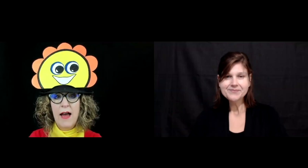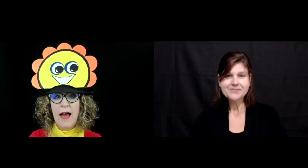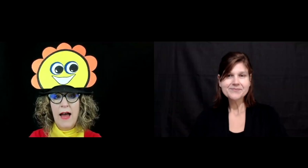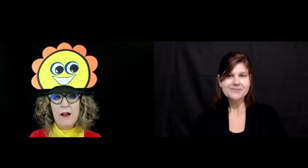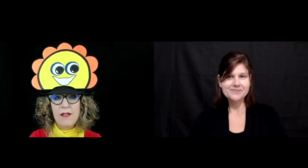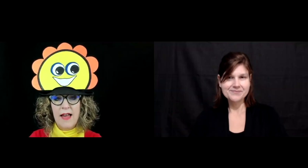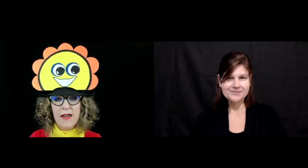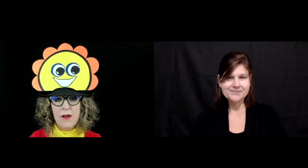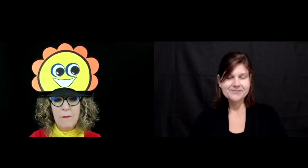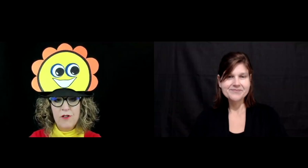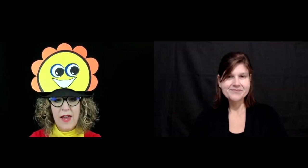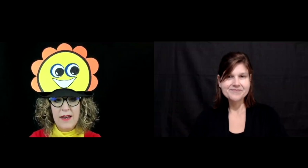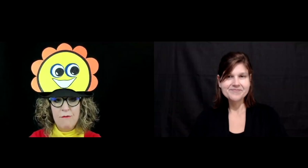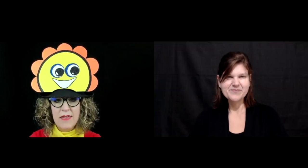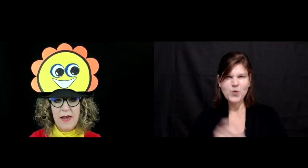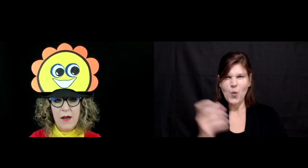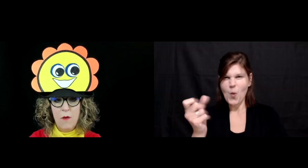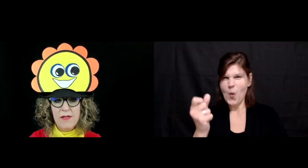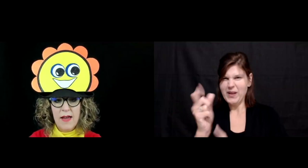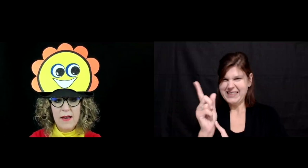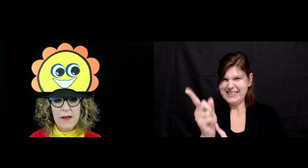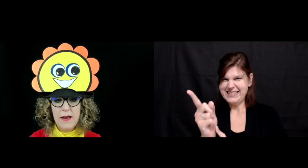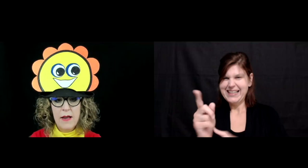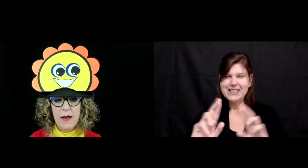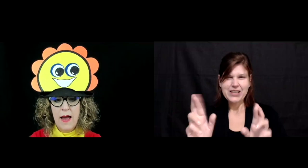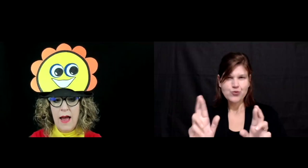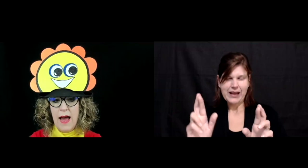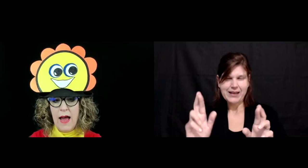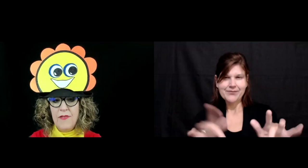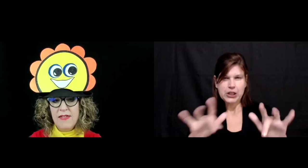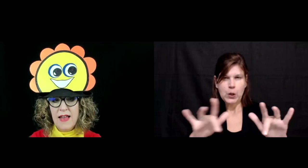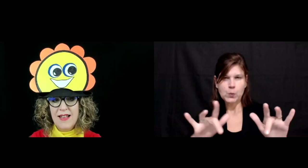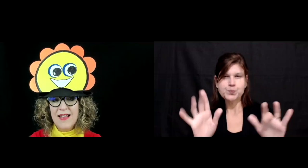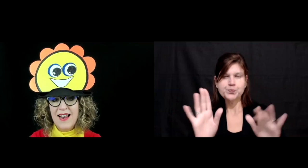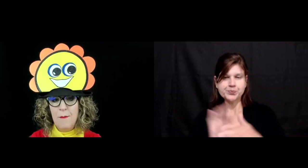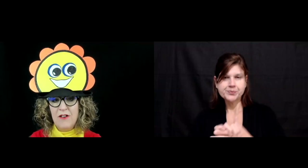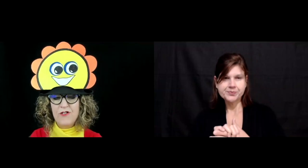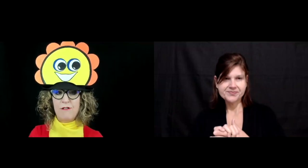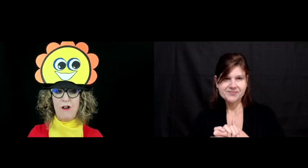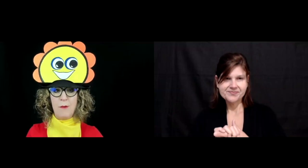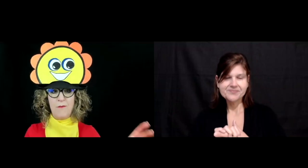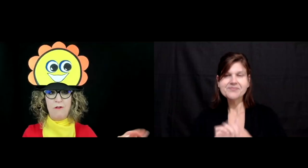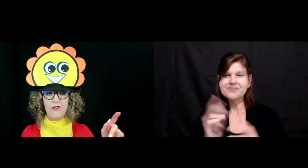Hang on a second, I'm just getting it ready. One second. This is a little clip. I'll just describe it before I show you.